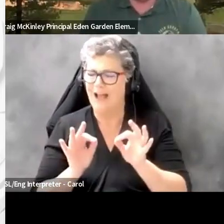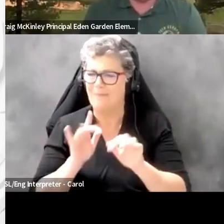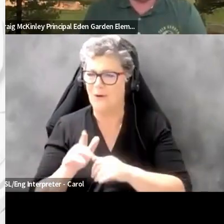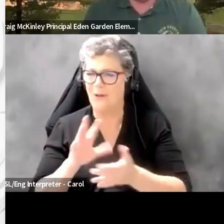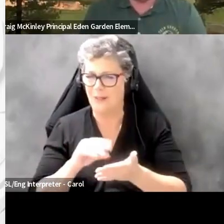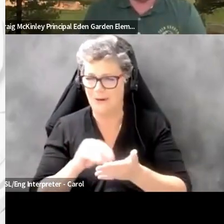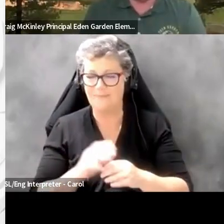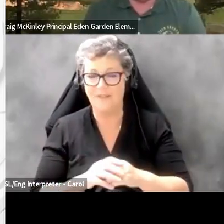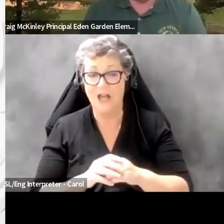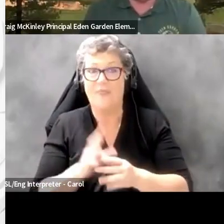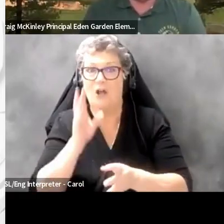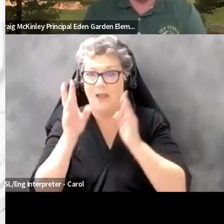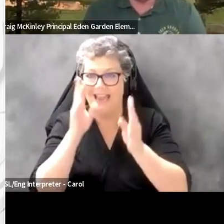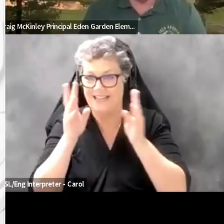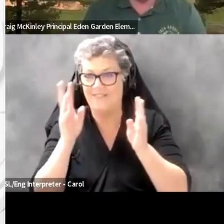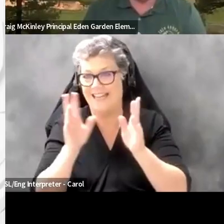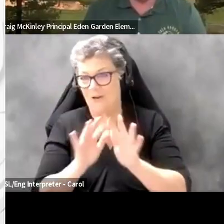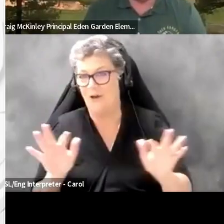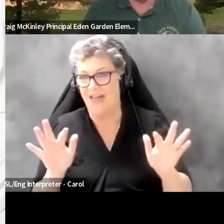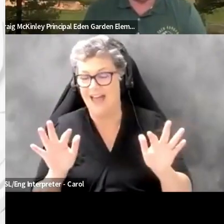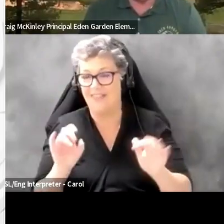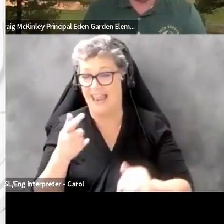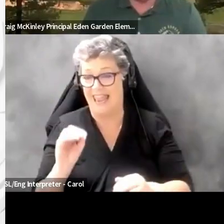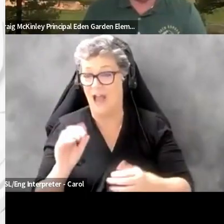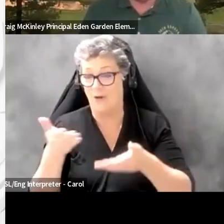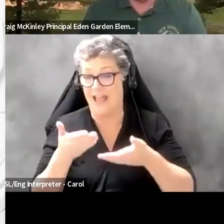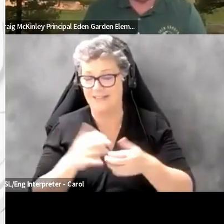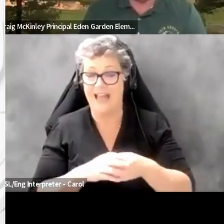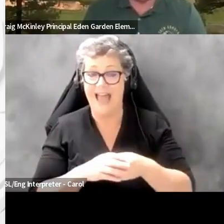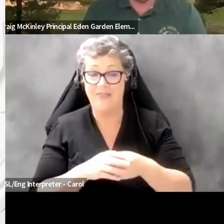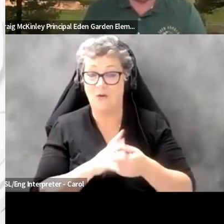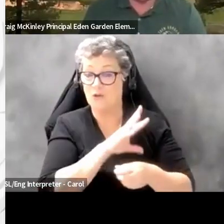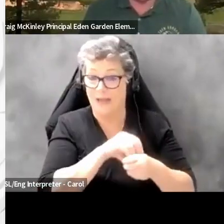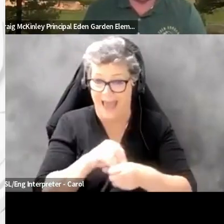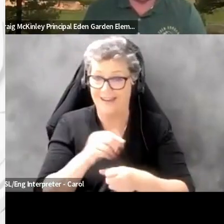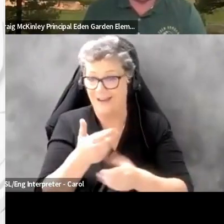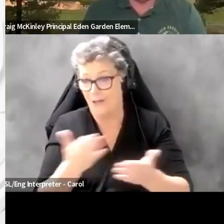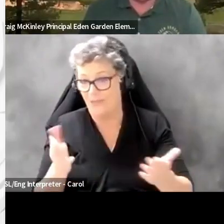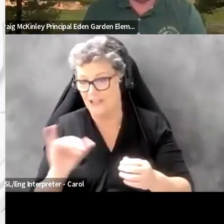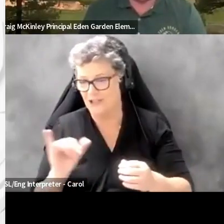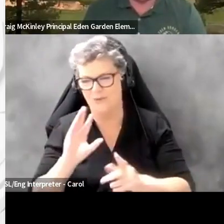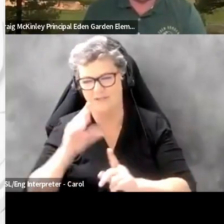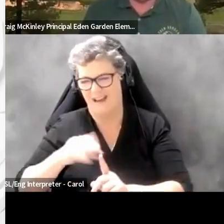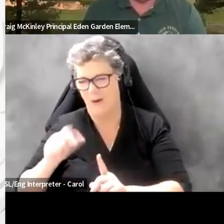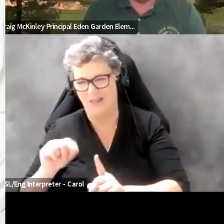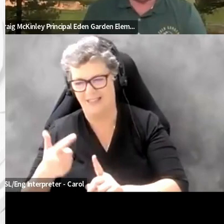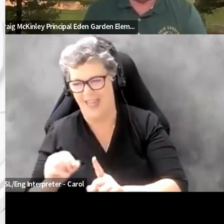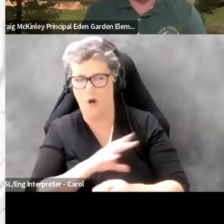the the creativity and all that kind of stuff that that that Lego brought. Then we course we folded in lots of other things. So I'm not saying that's the only product we did. But that was that